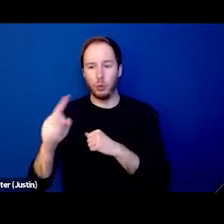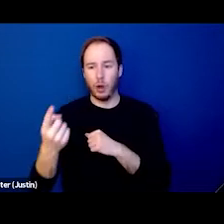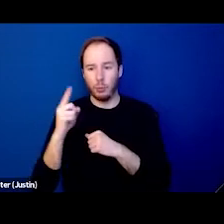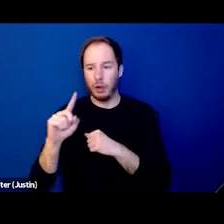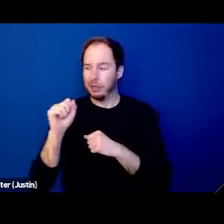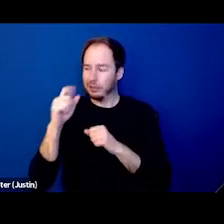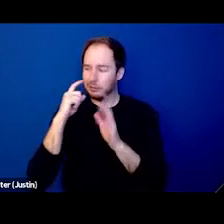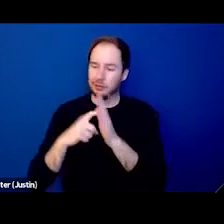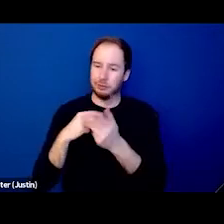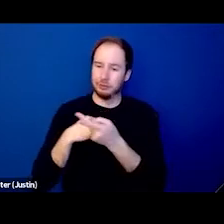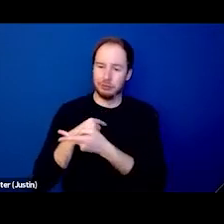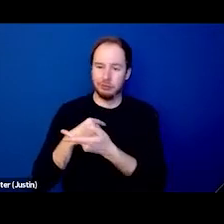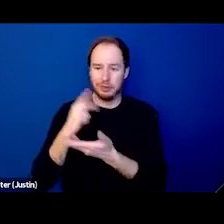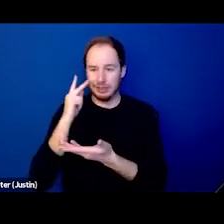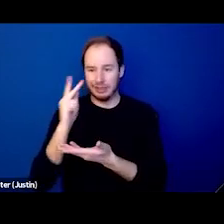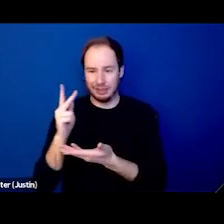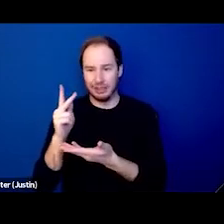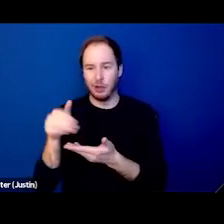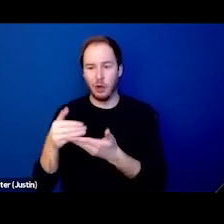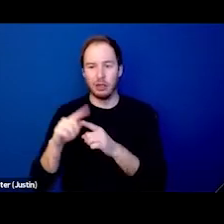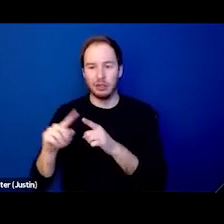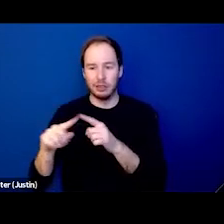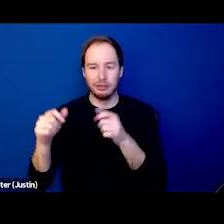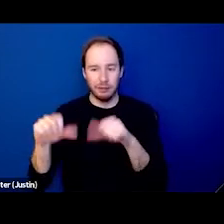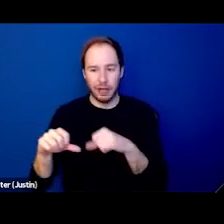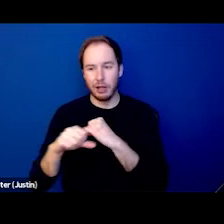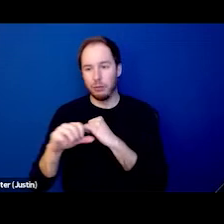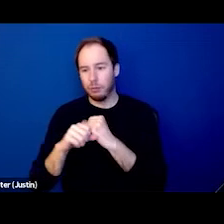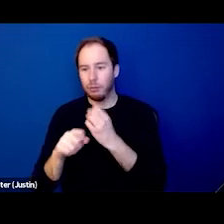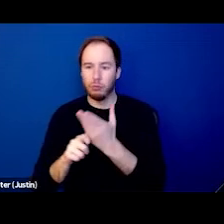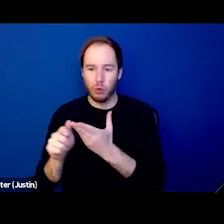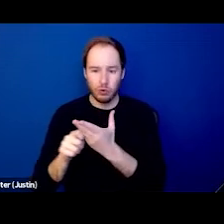will be full of flyers and brochures and are all well read.